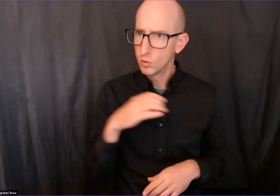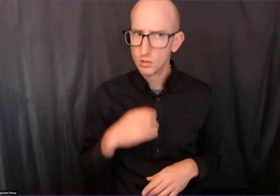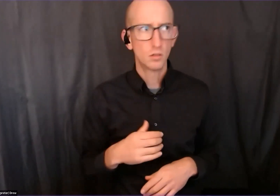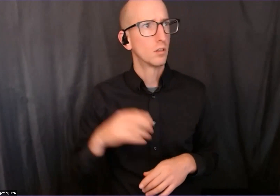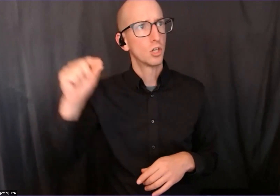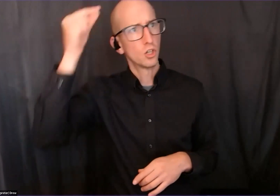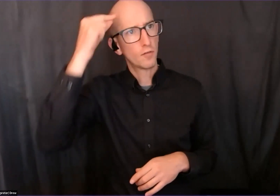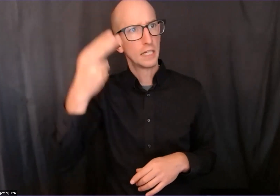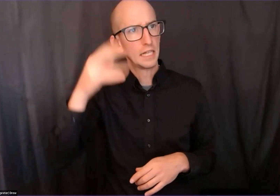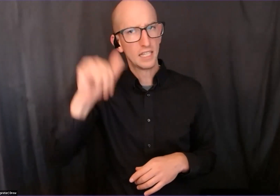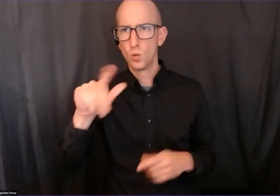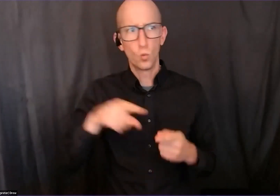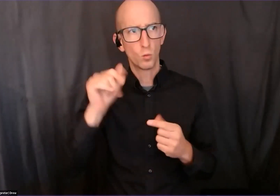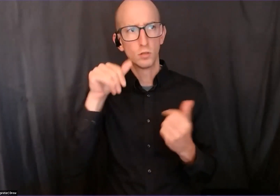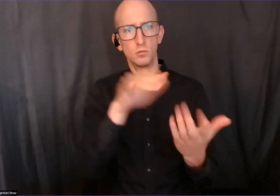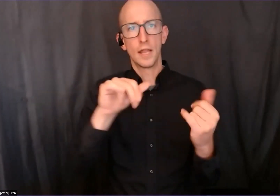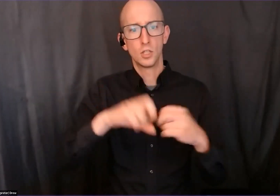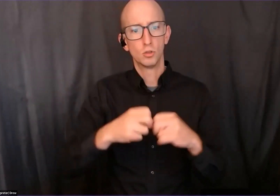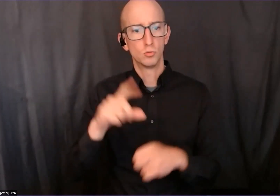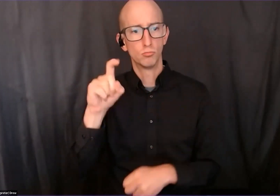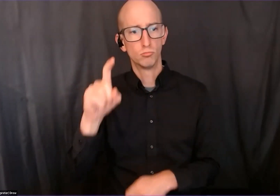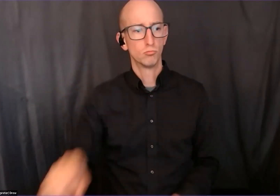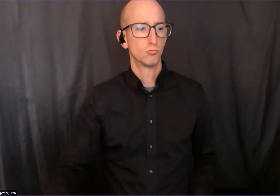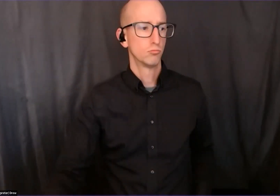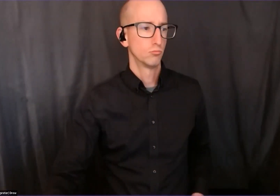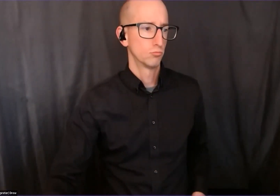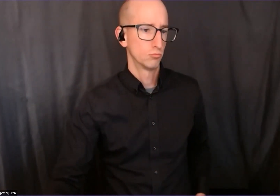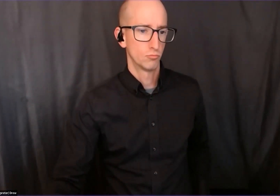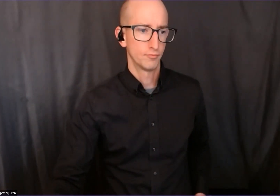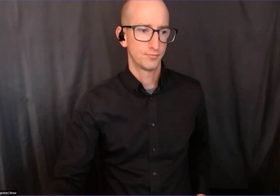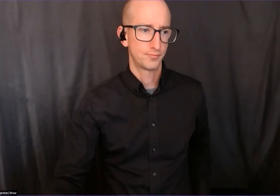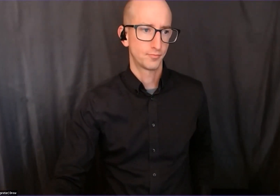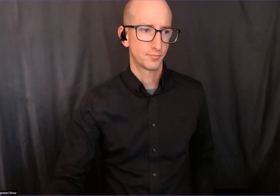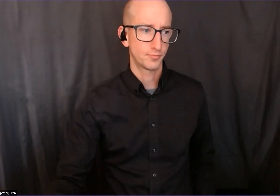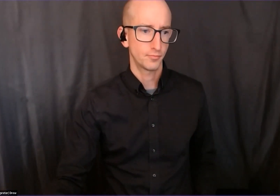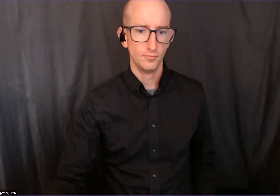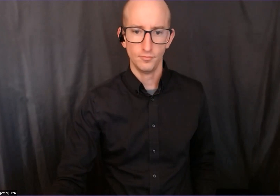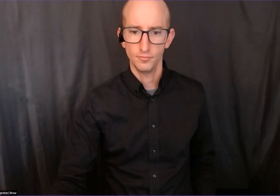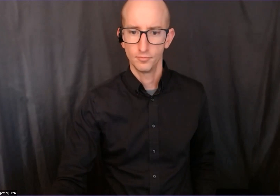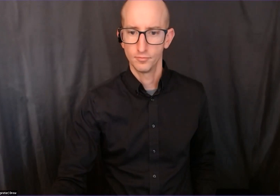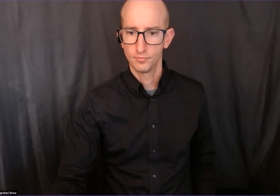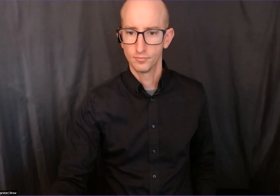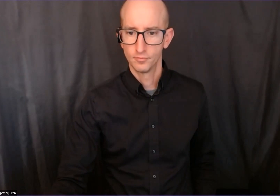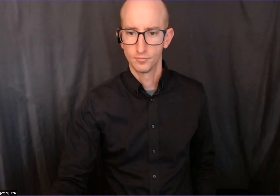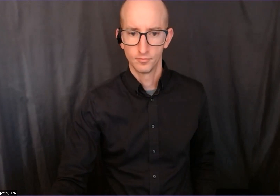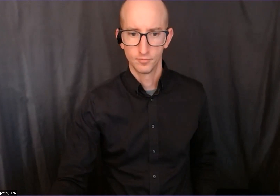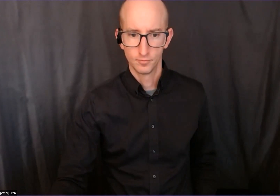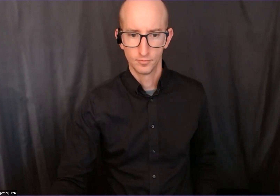Costs, we heard concerns about costs that they could be two to three times as much as conventional diesel technologies.